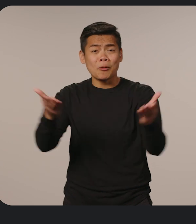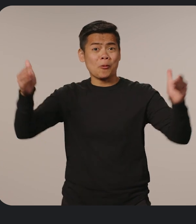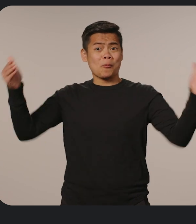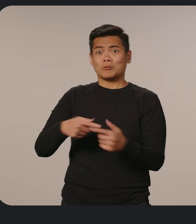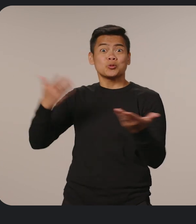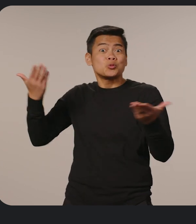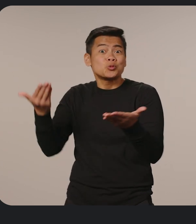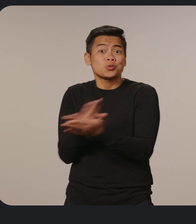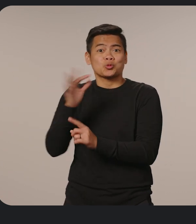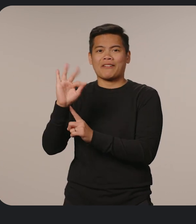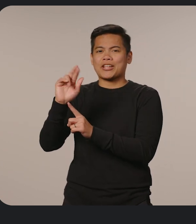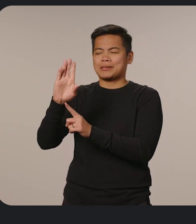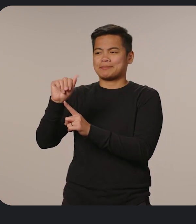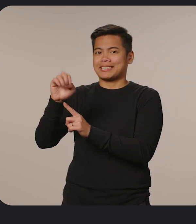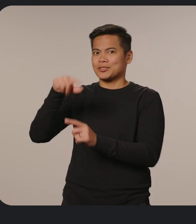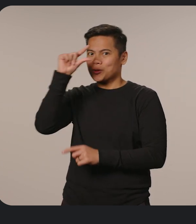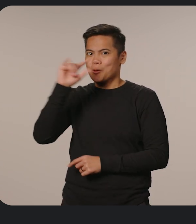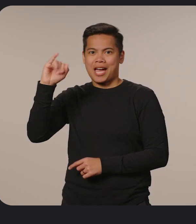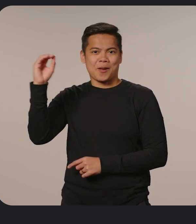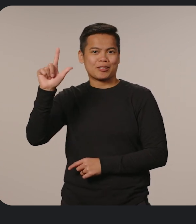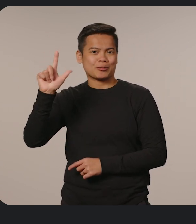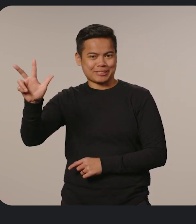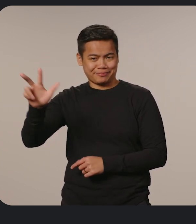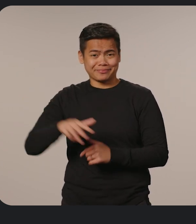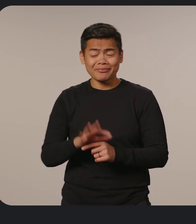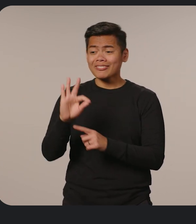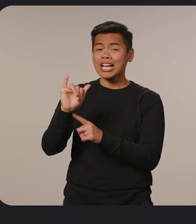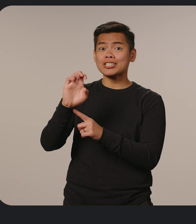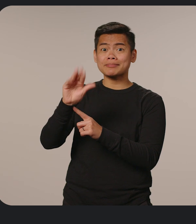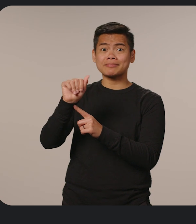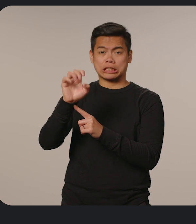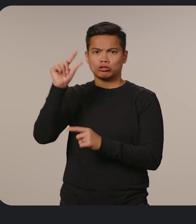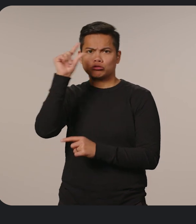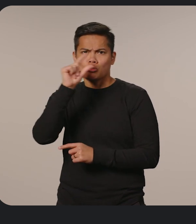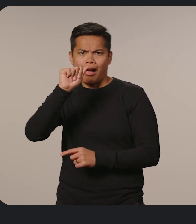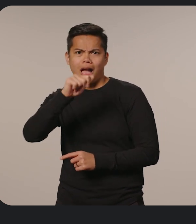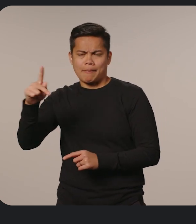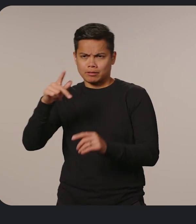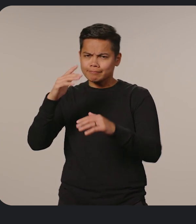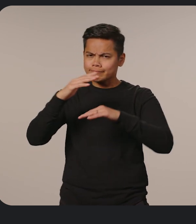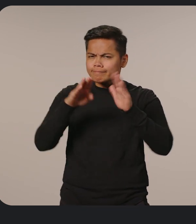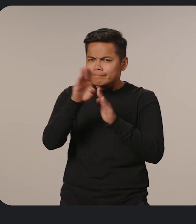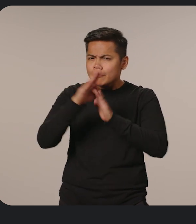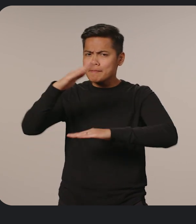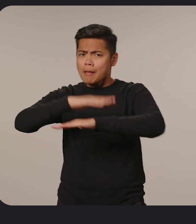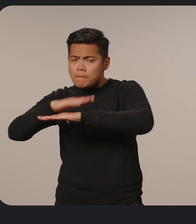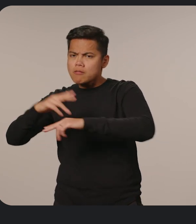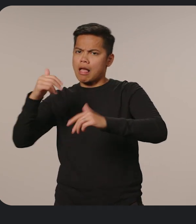welcome to what's new in Firebase Google I O 23. Firebase is Google's app